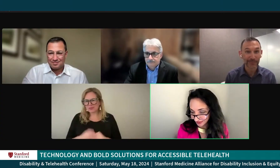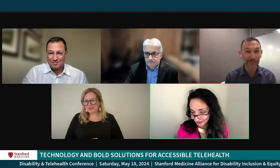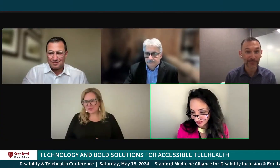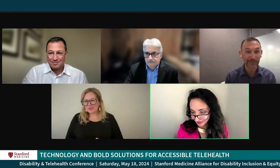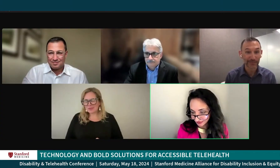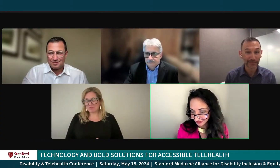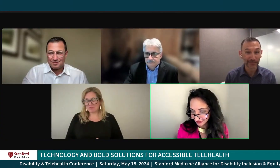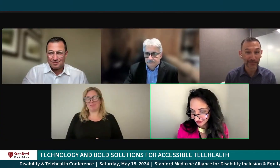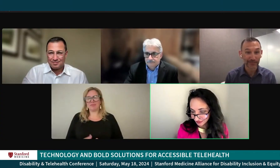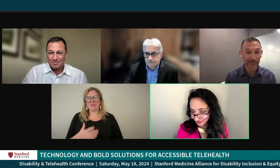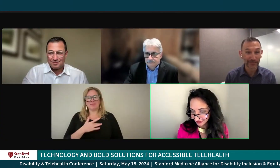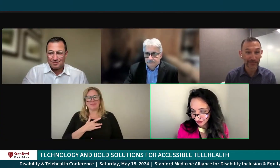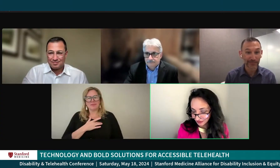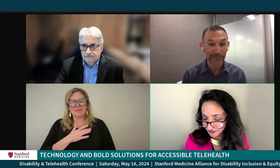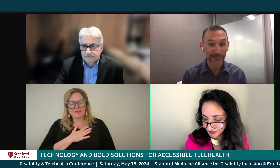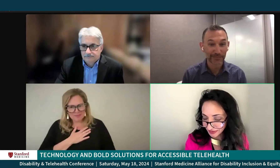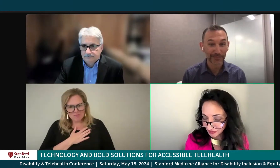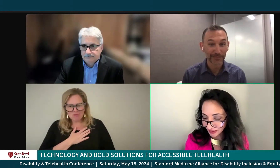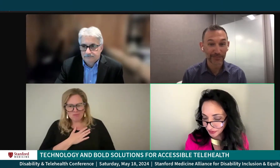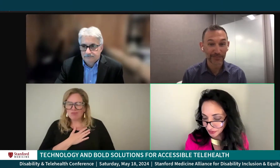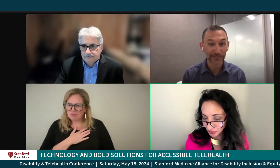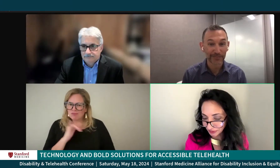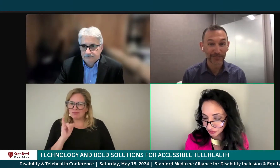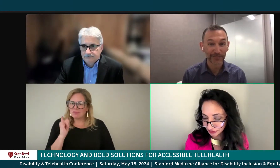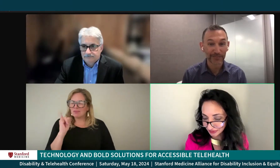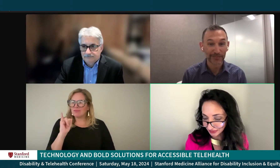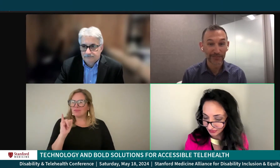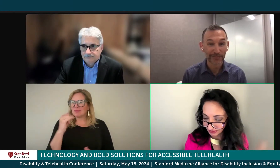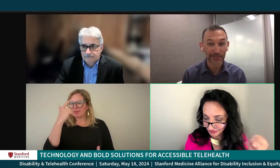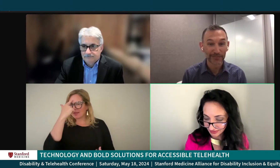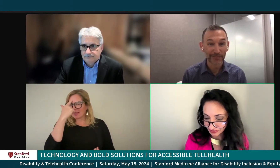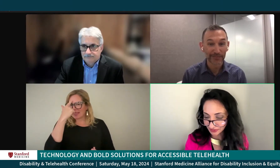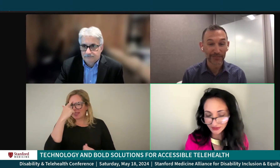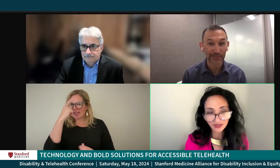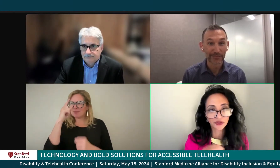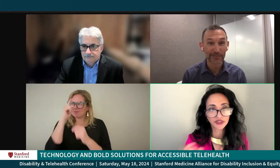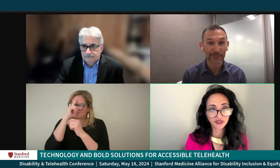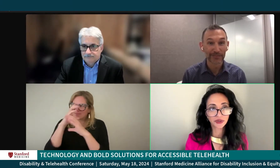the idea of thinking about the greater good of accessibility versus security.